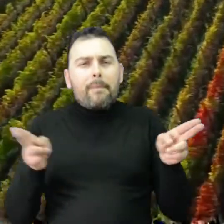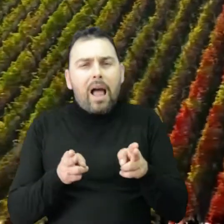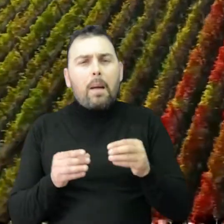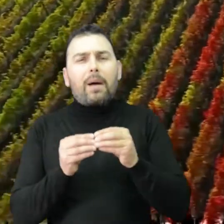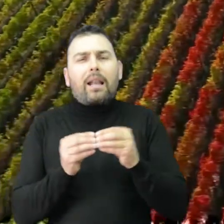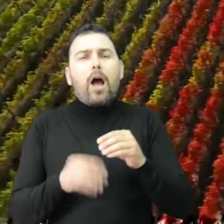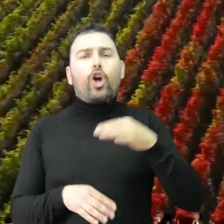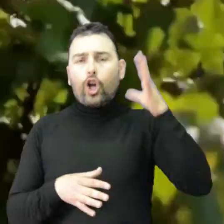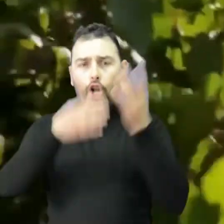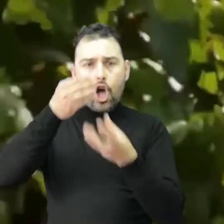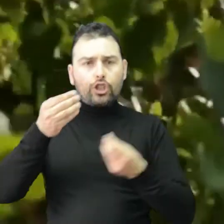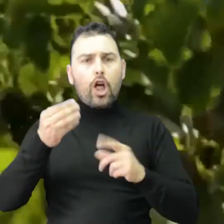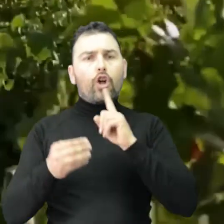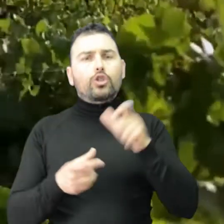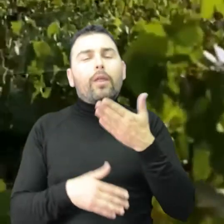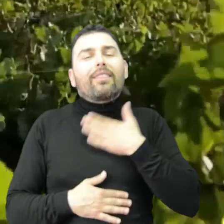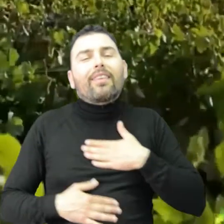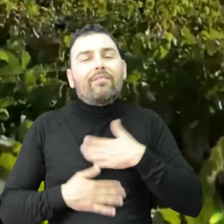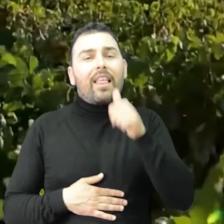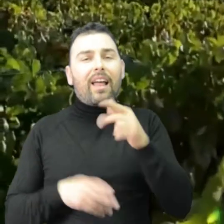living in the moment you thrilled to be alive.